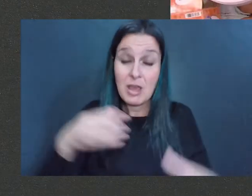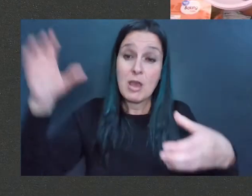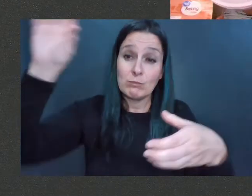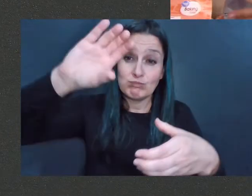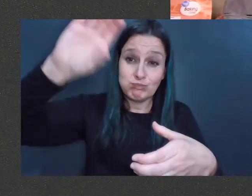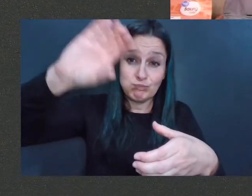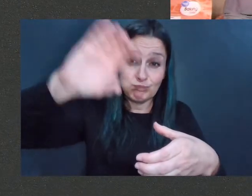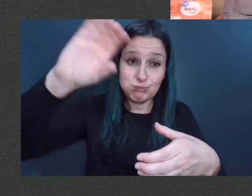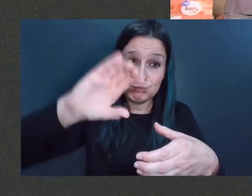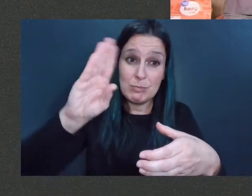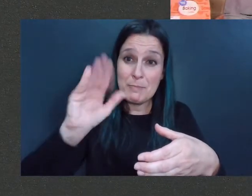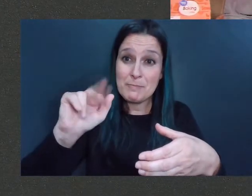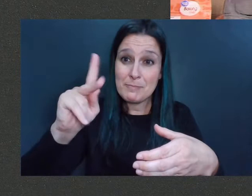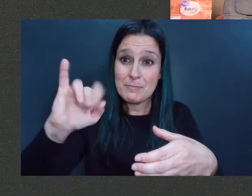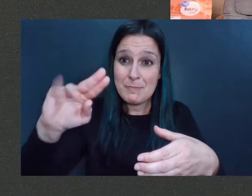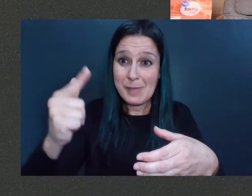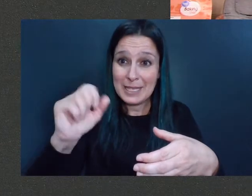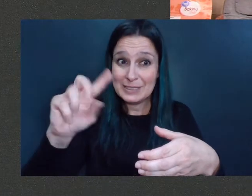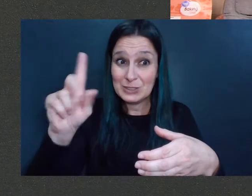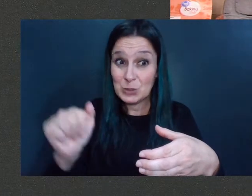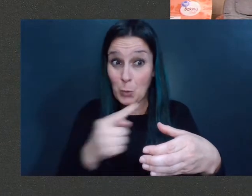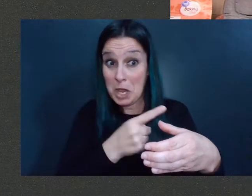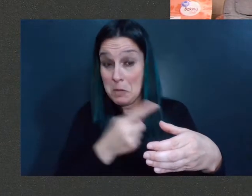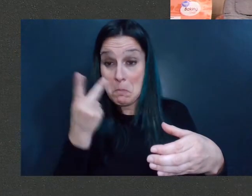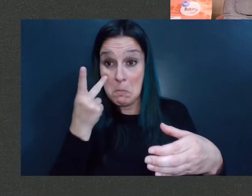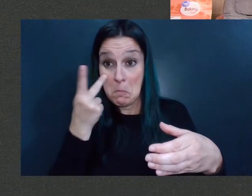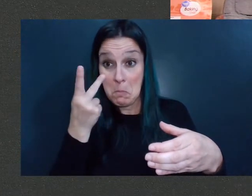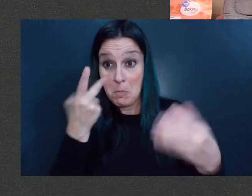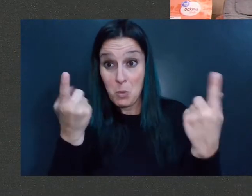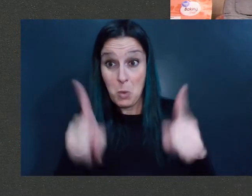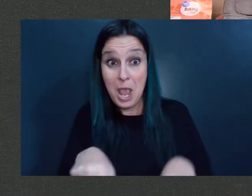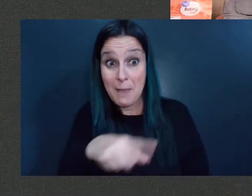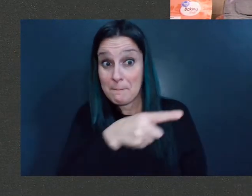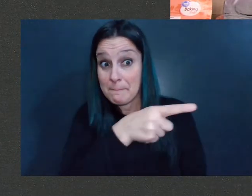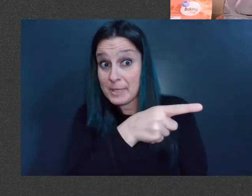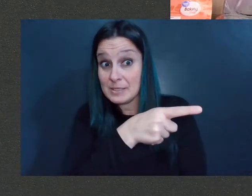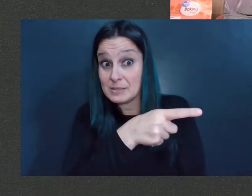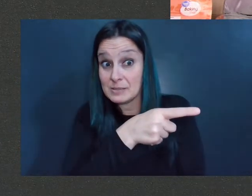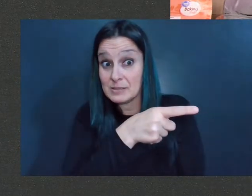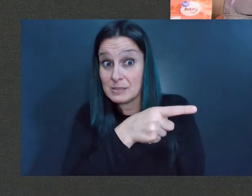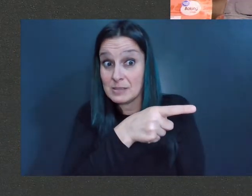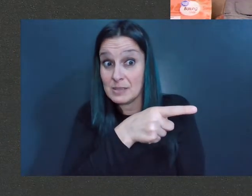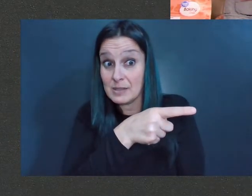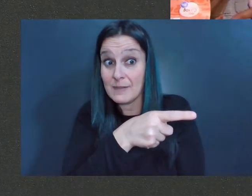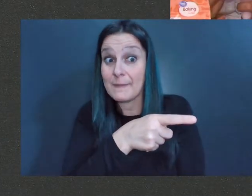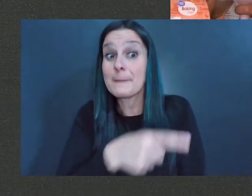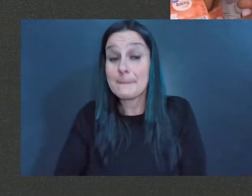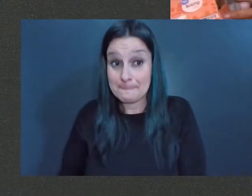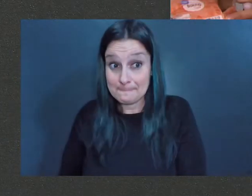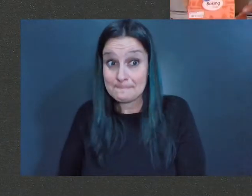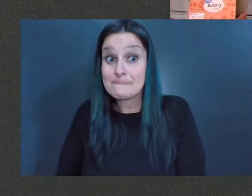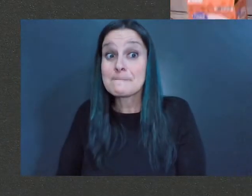into the balloon, that way. We shake it down in there.